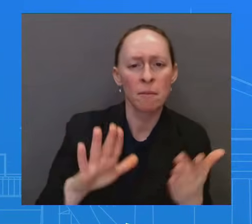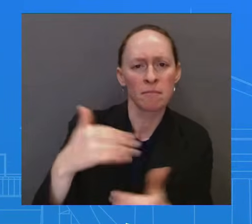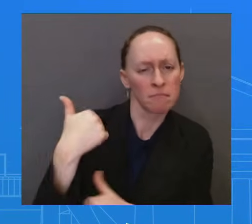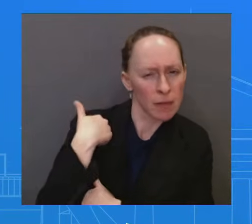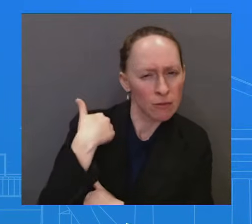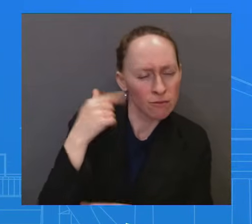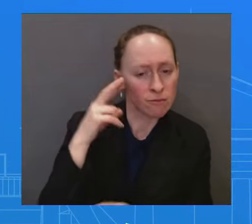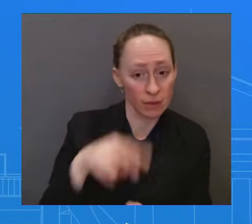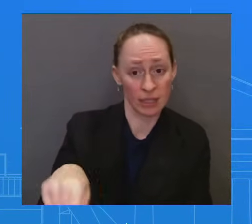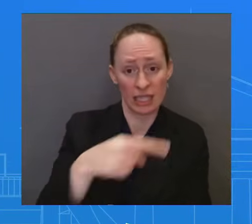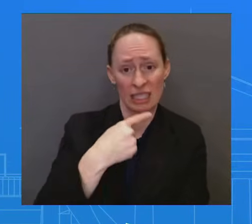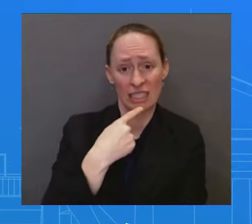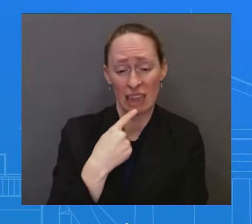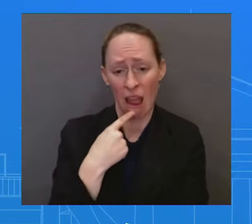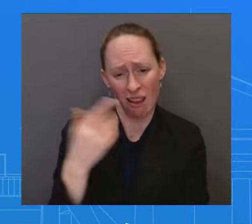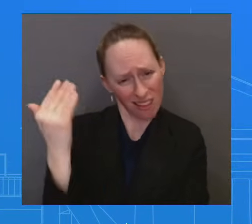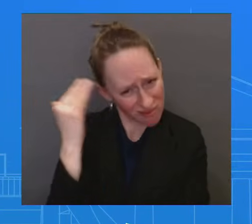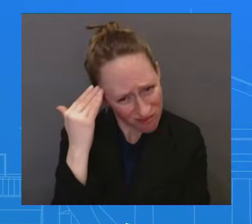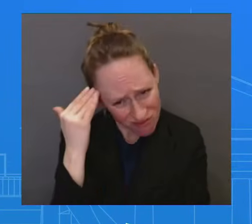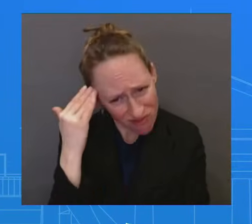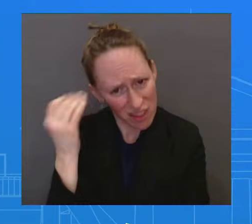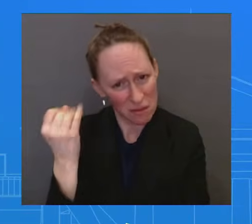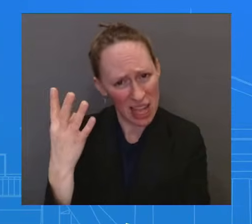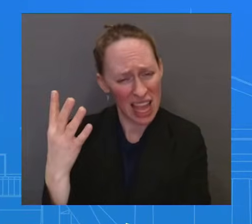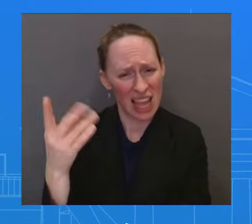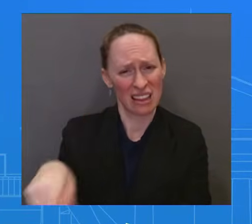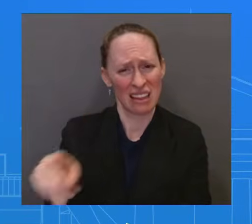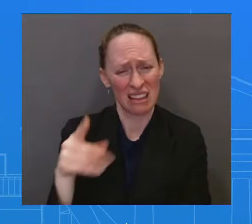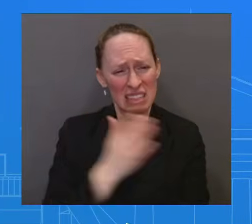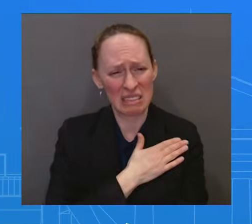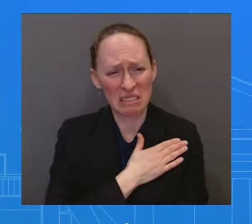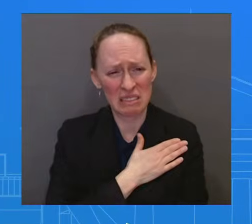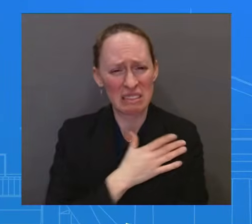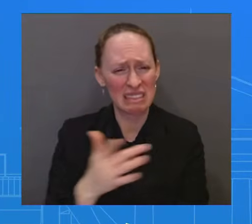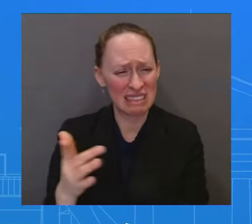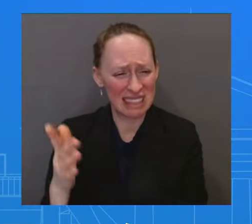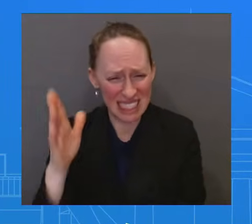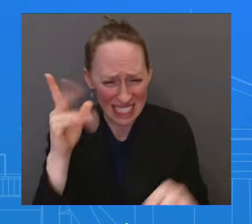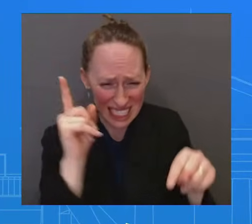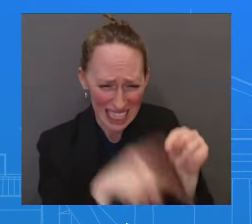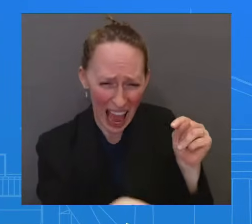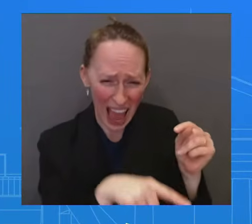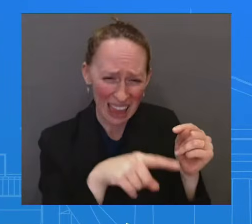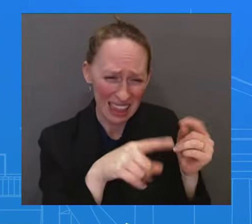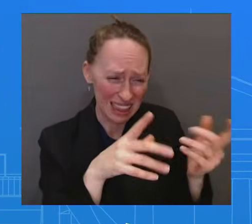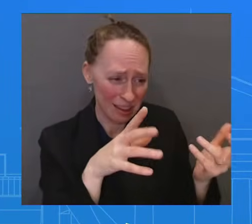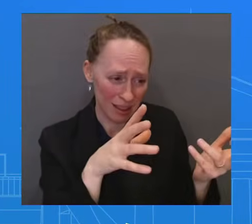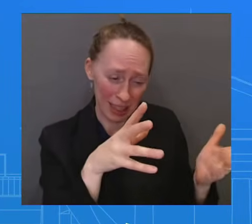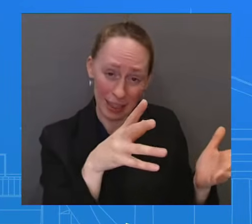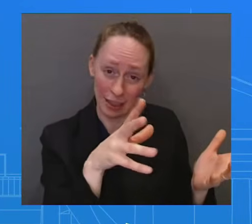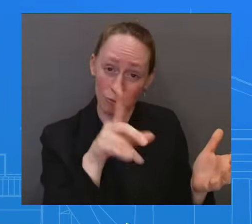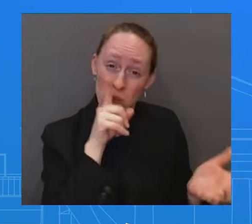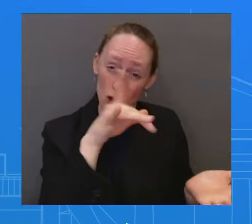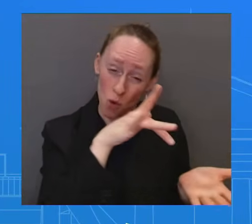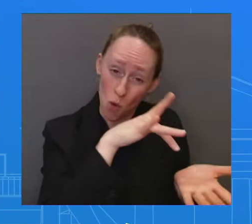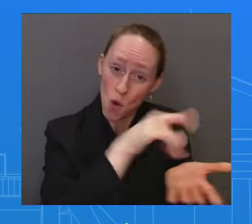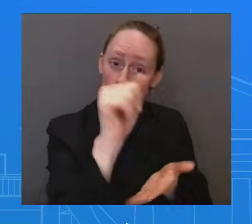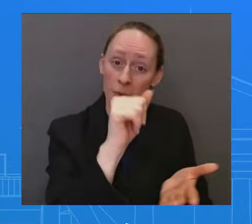that you can't destroy a terror ideology with military force alone. And it can, in fact, make things worse." Does the White House agree with that assessment?